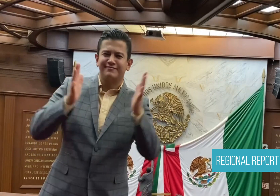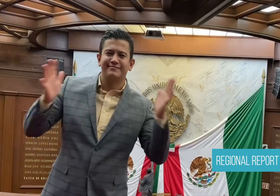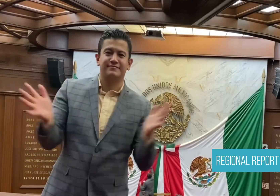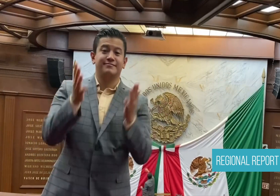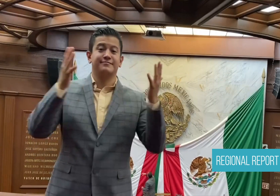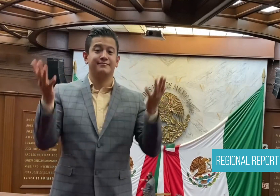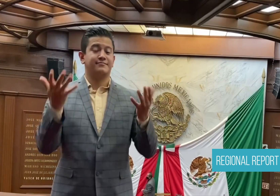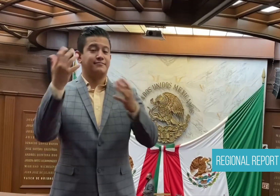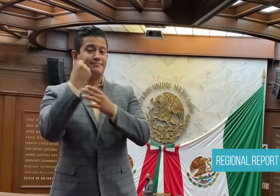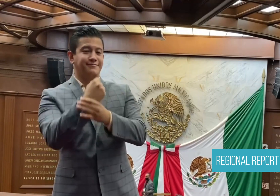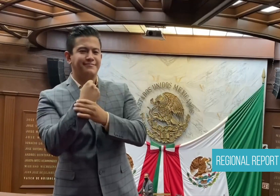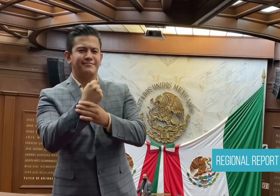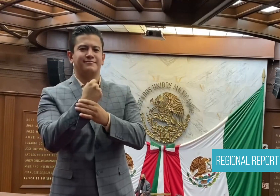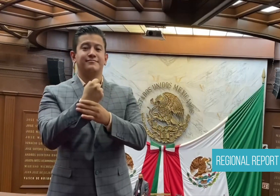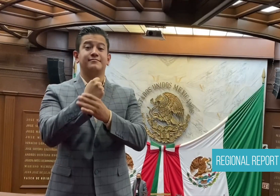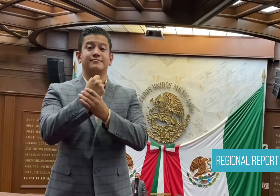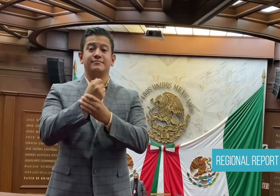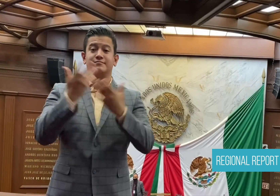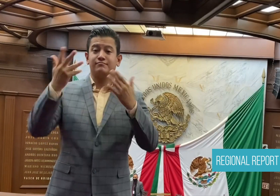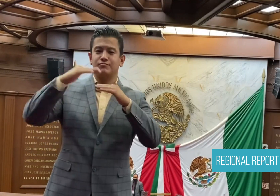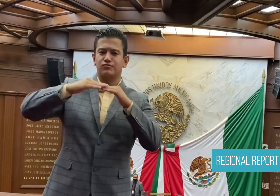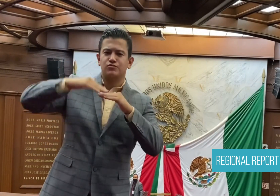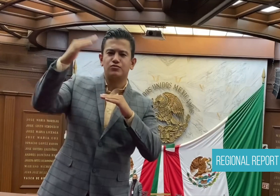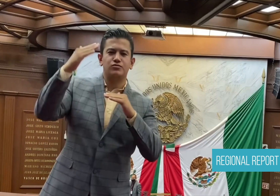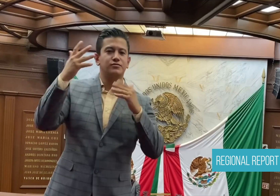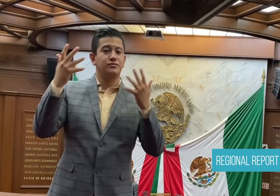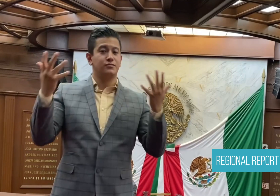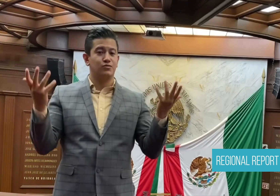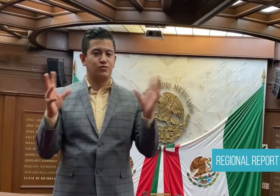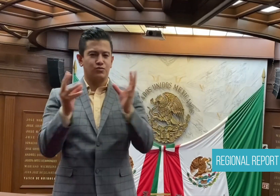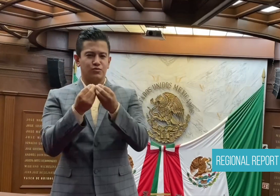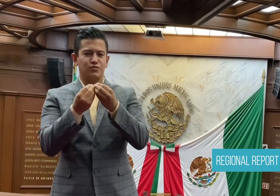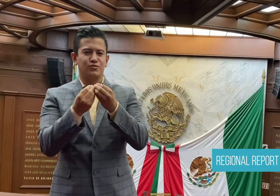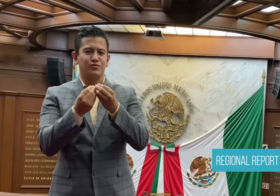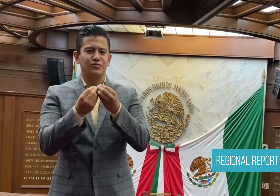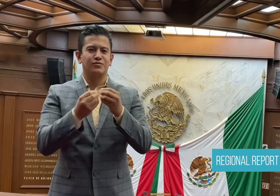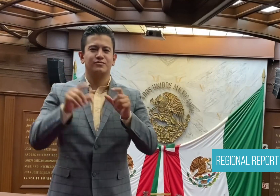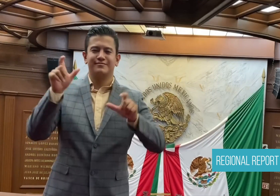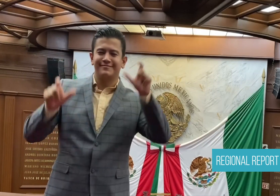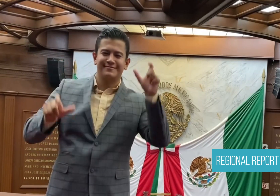to participate in politics, activism, and advocacy,